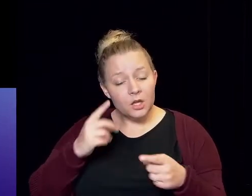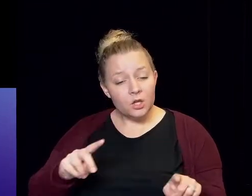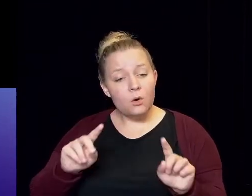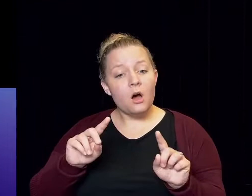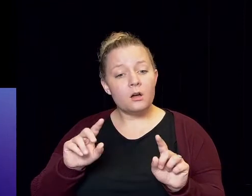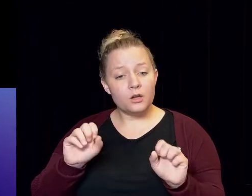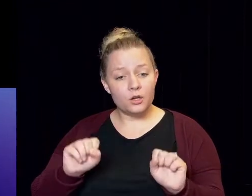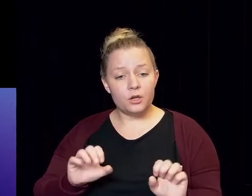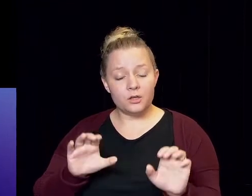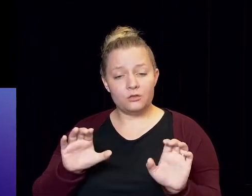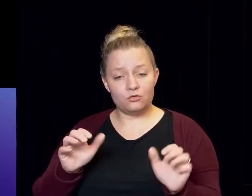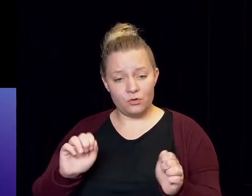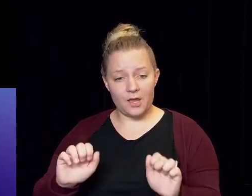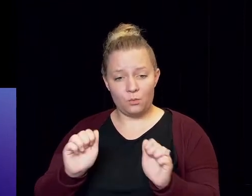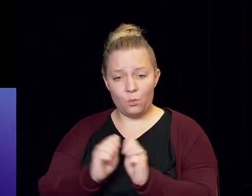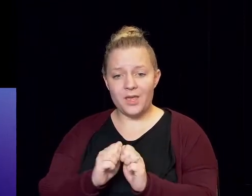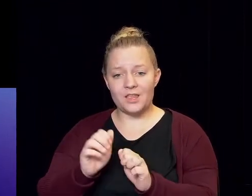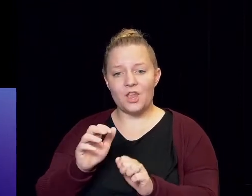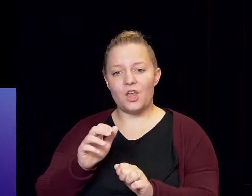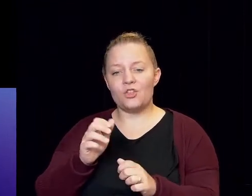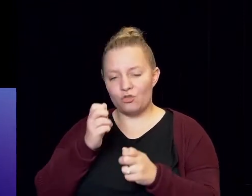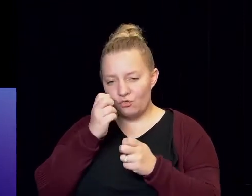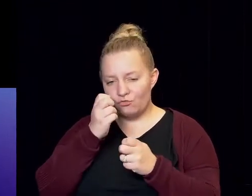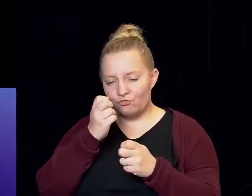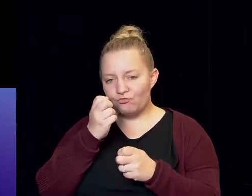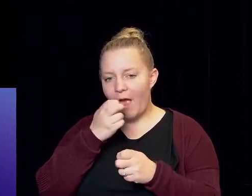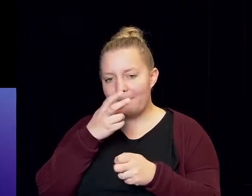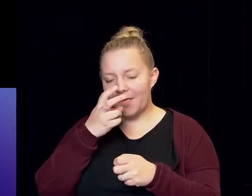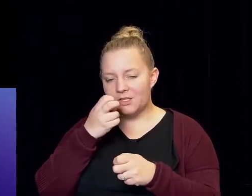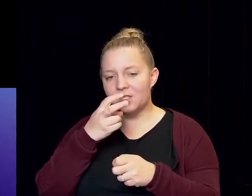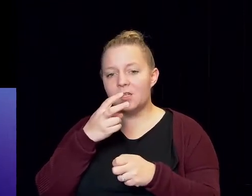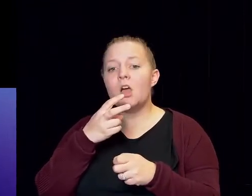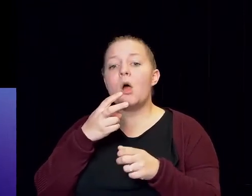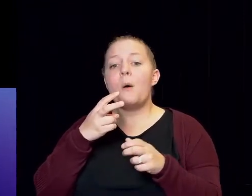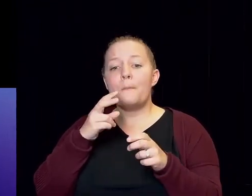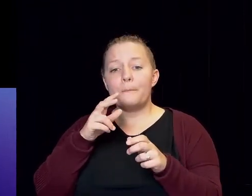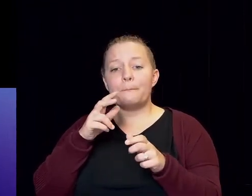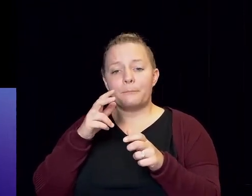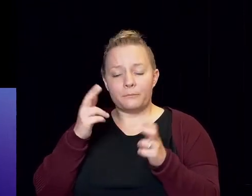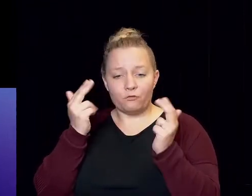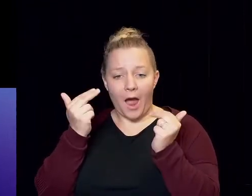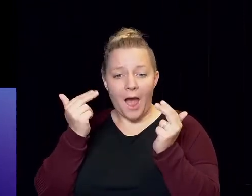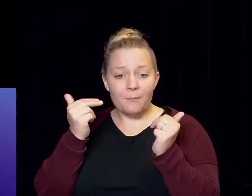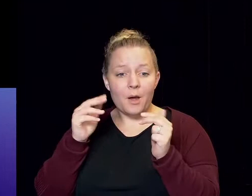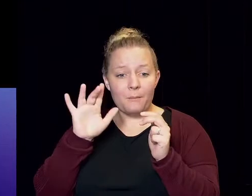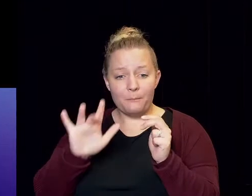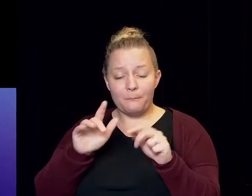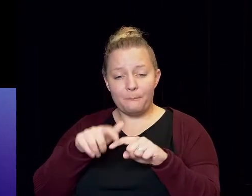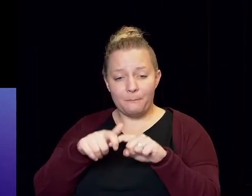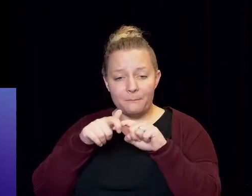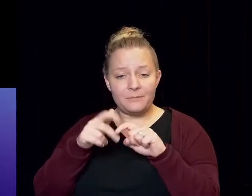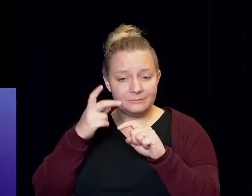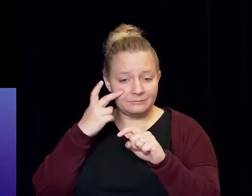with the rabbits. Push pause on the video. Try it out and then come back and check yourself.